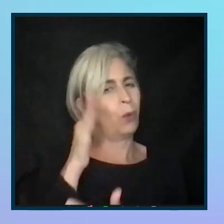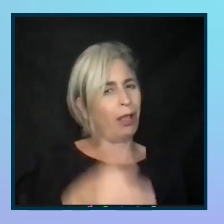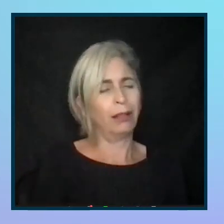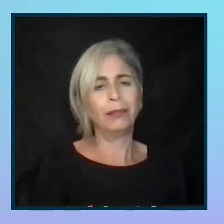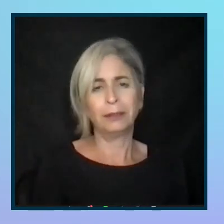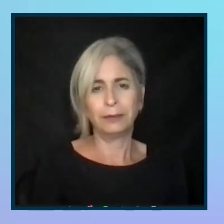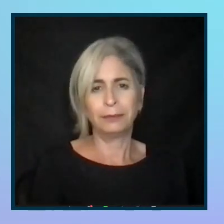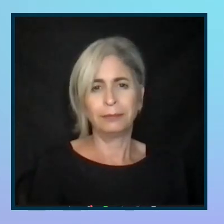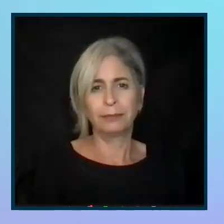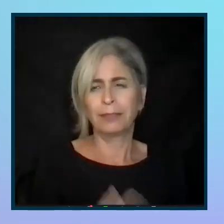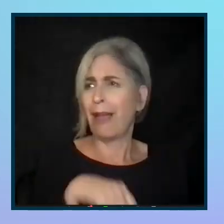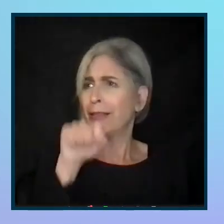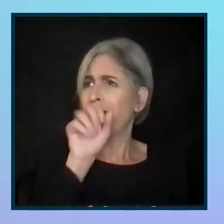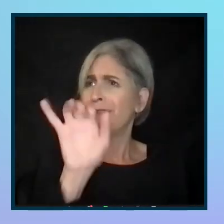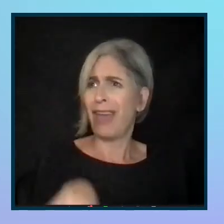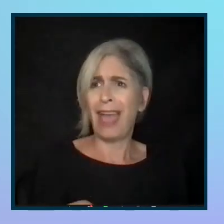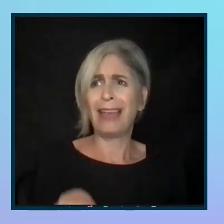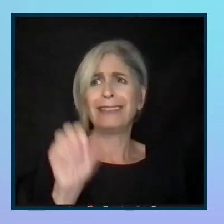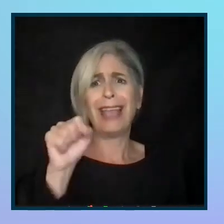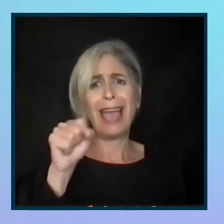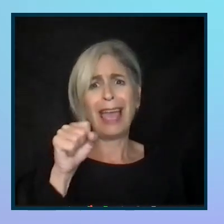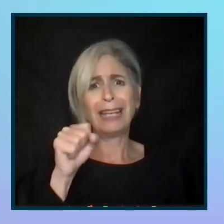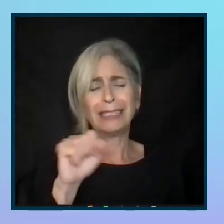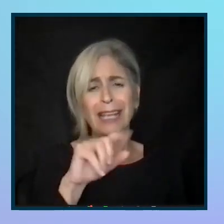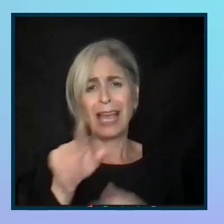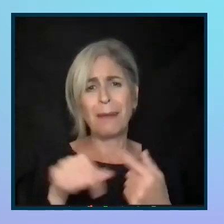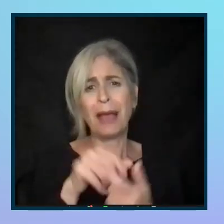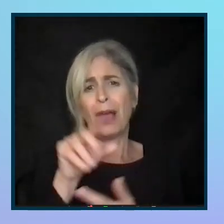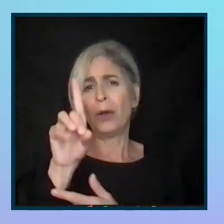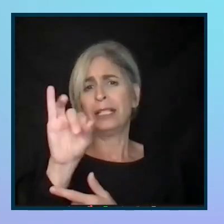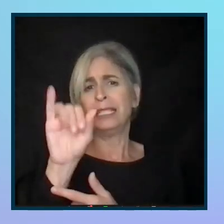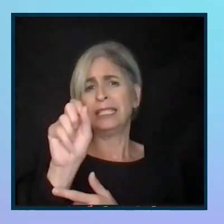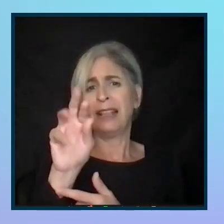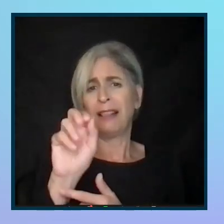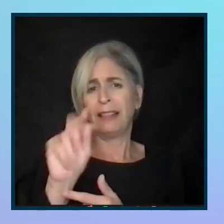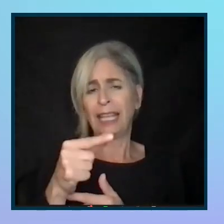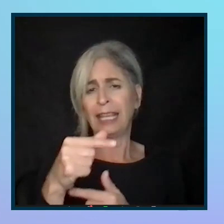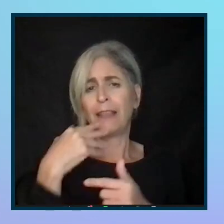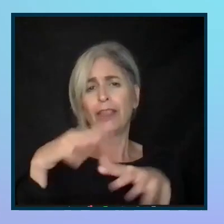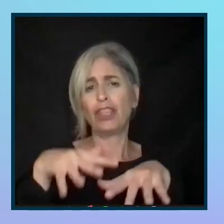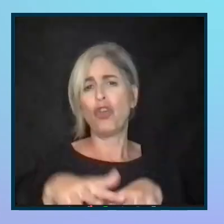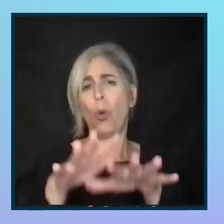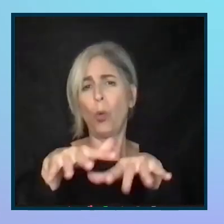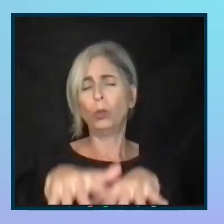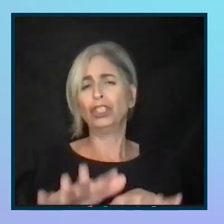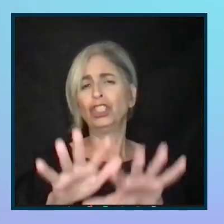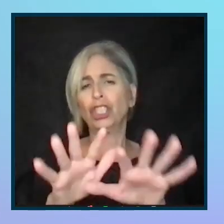Yeah, I love that tip, and what you just said as well about distilling the ocean. That's a fun way of thinking about it.